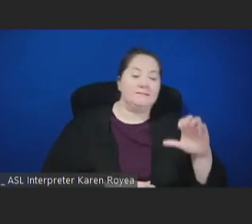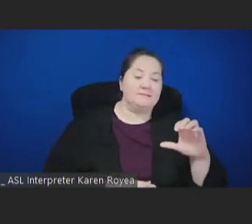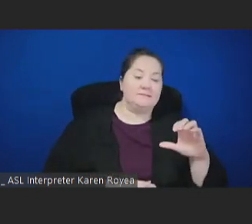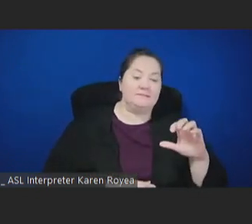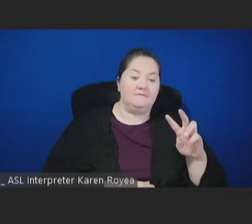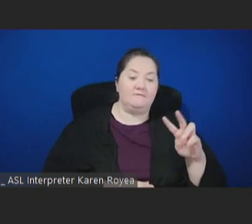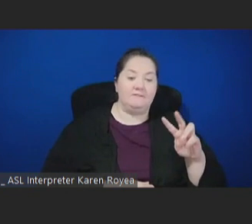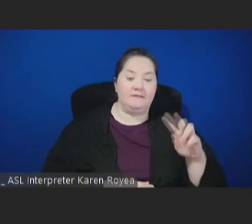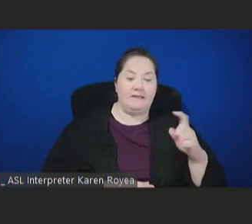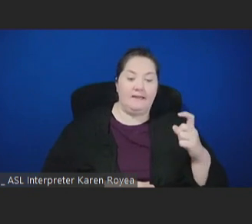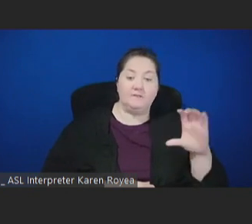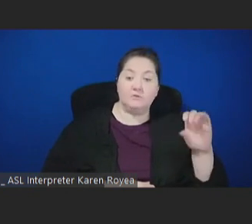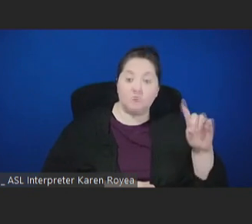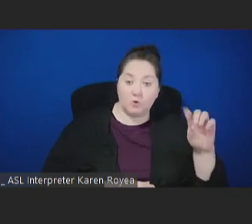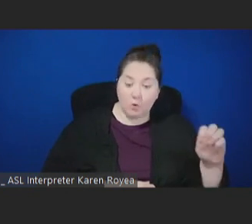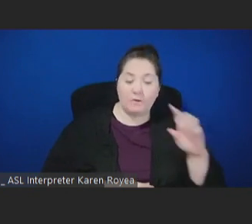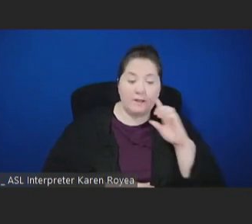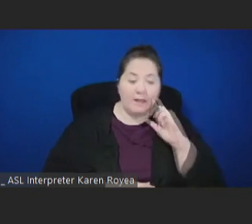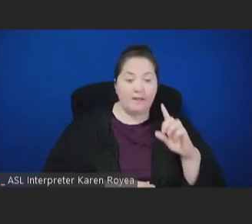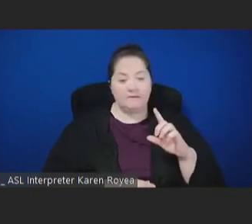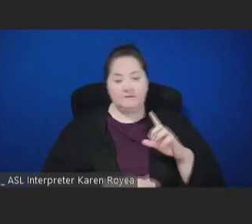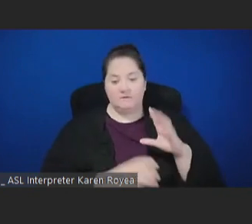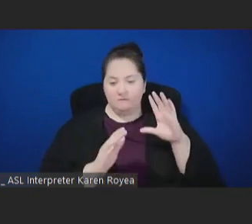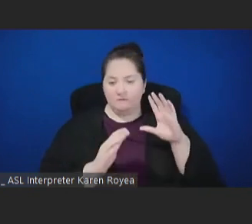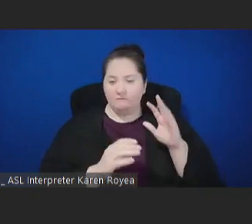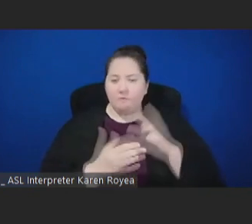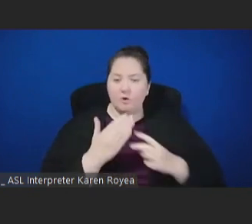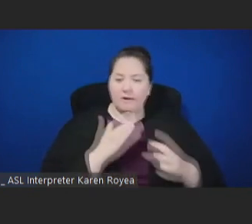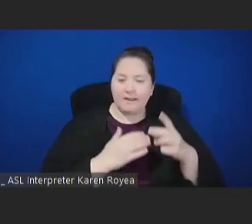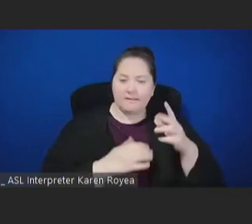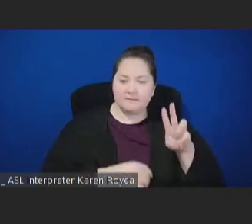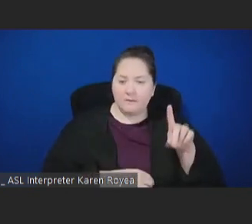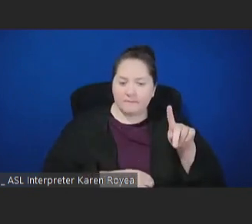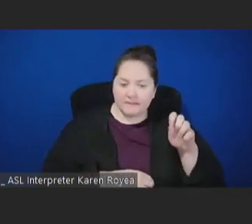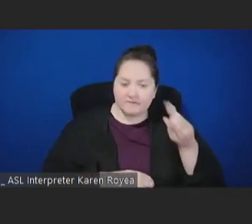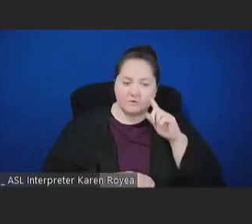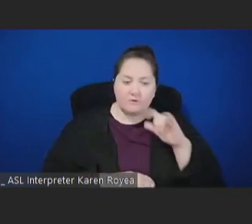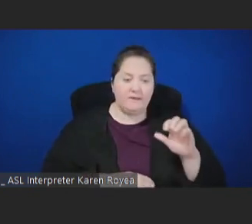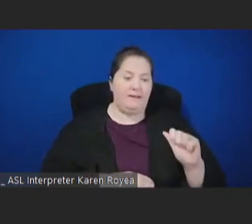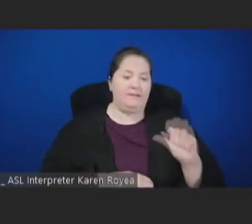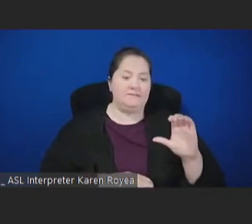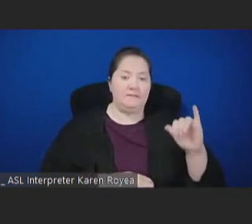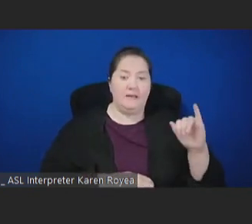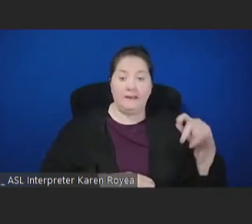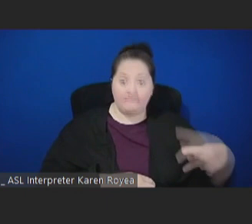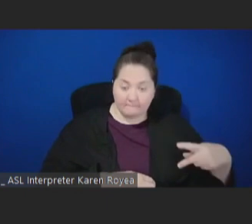forecast the updates for expedited implementation of the ACIP recommendation in Indian country.